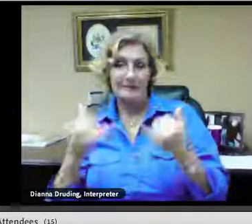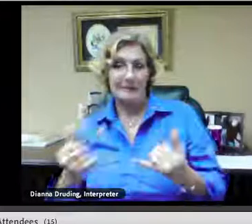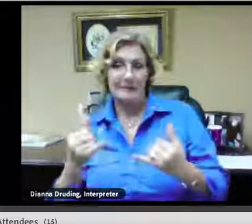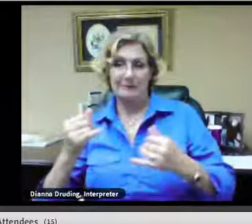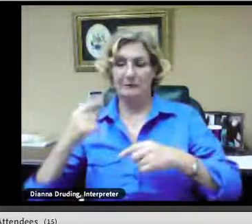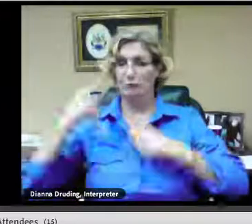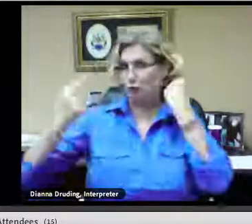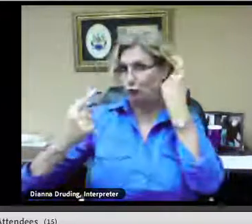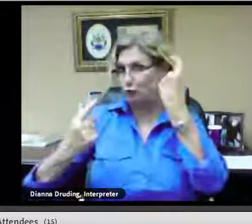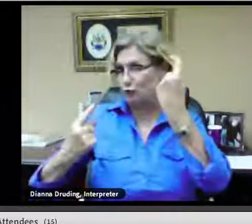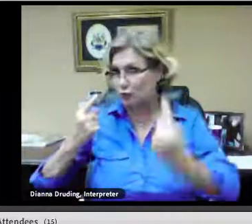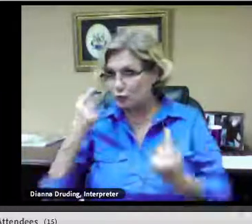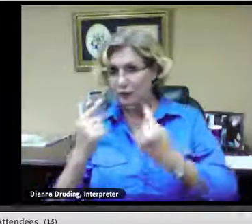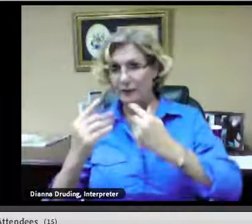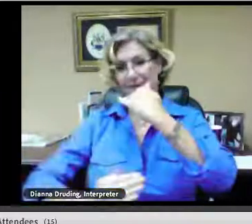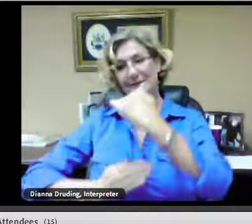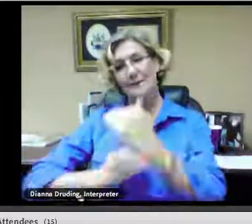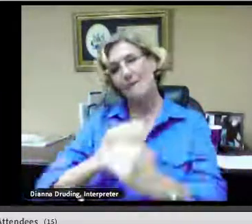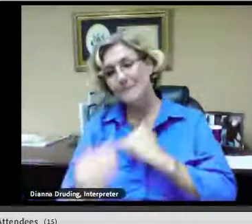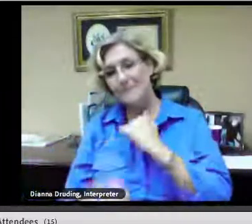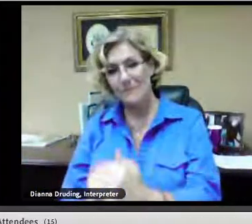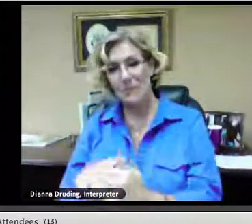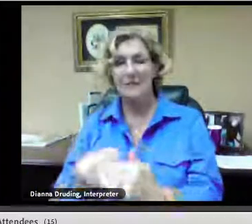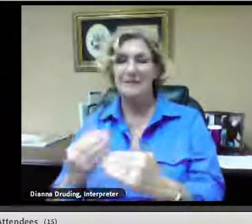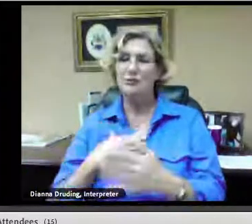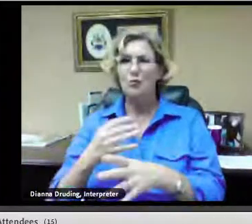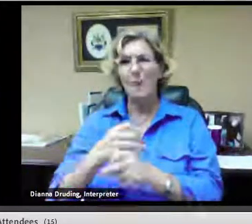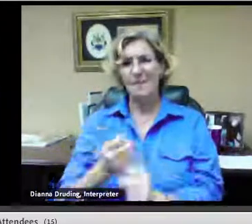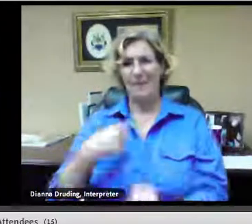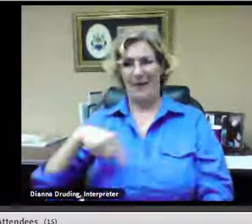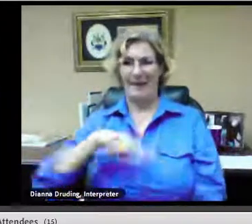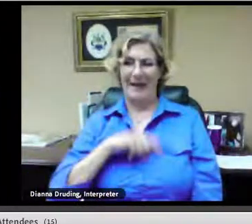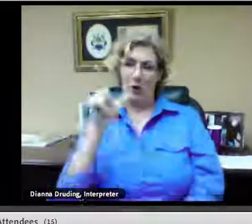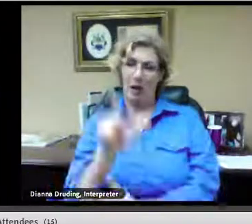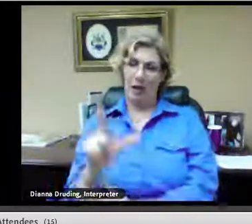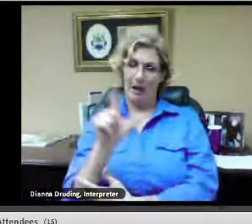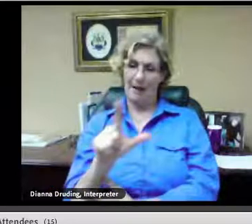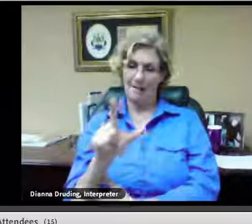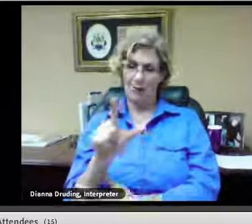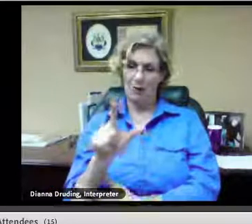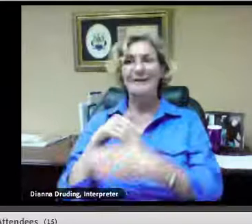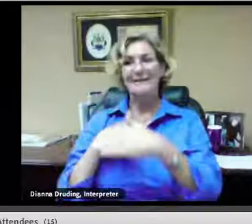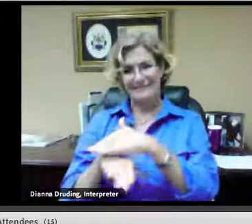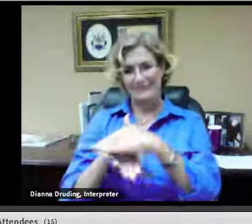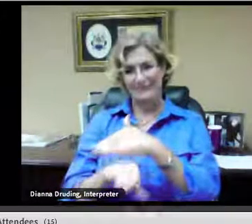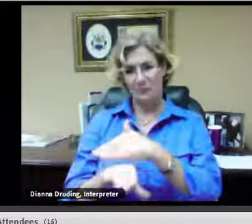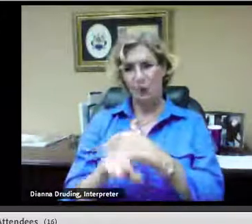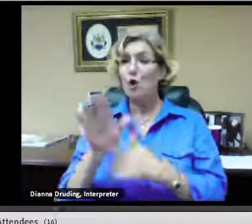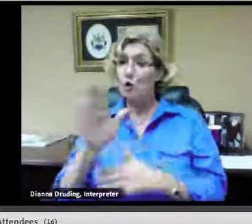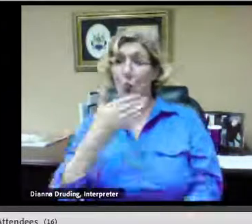about making our libraries accessible, your best resources are people with disabilities,